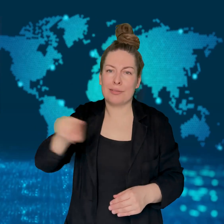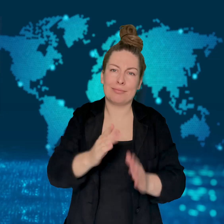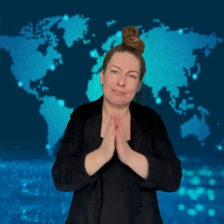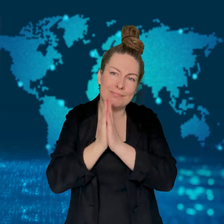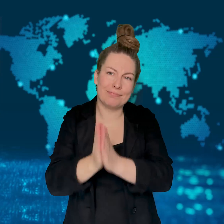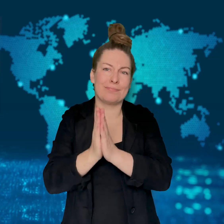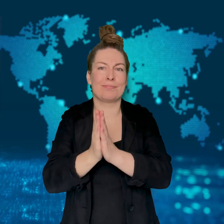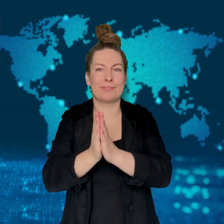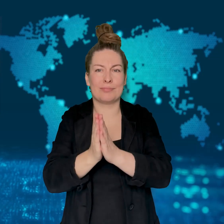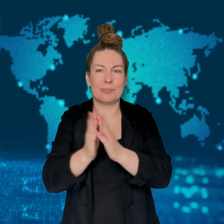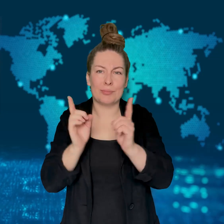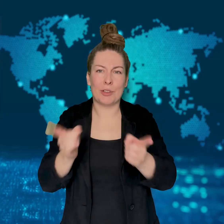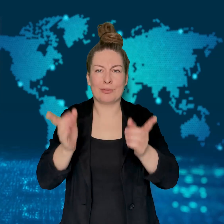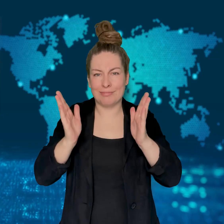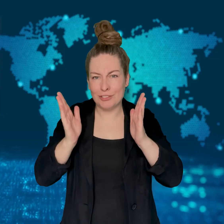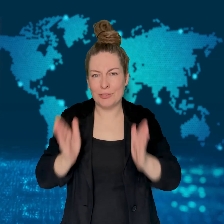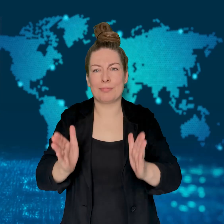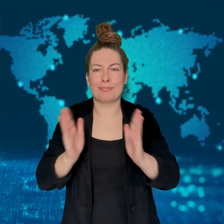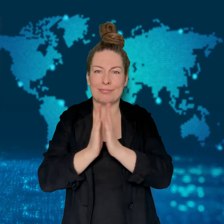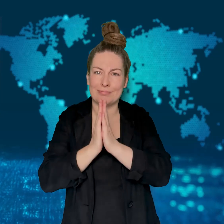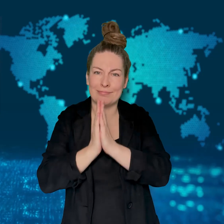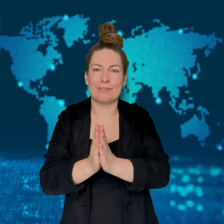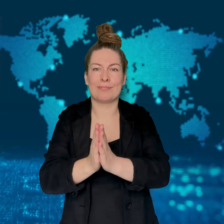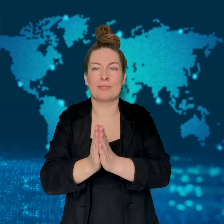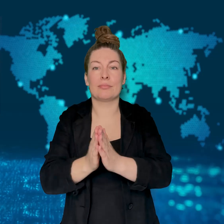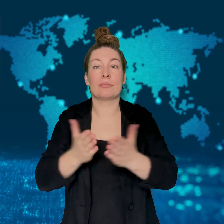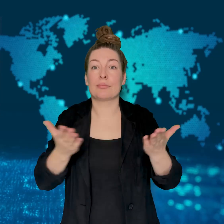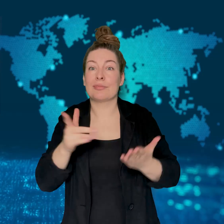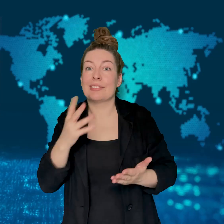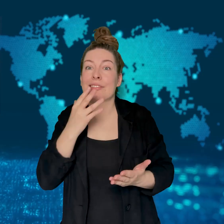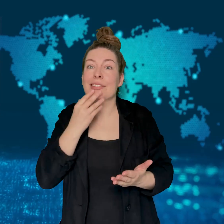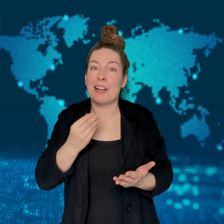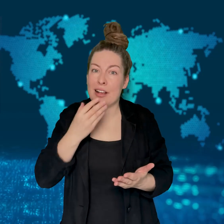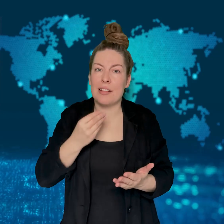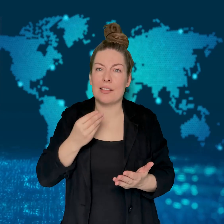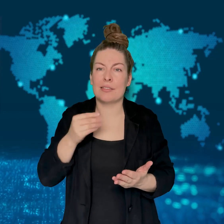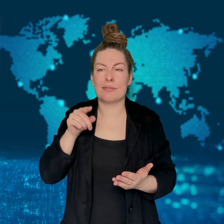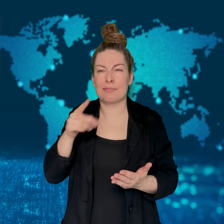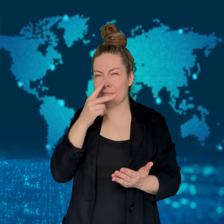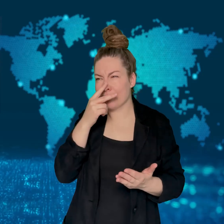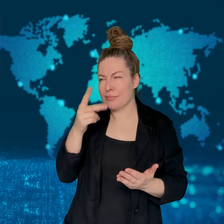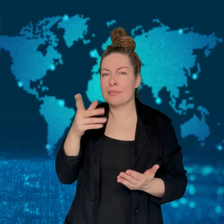encourage continued retaliation.